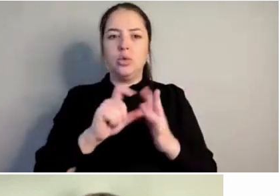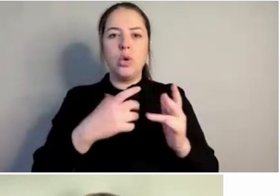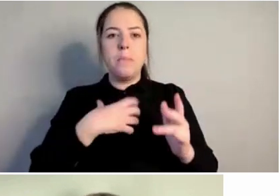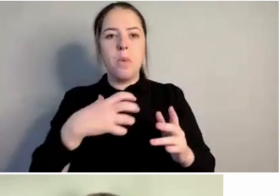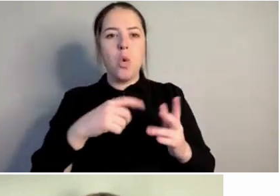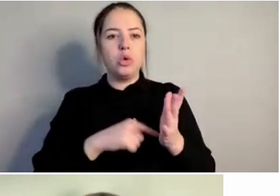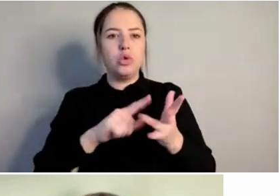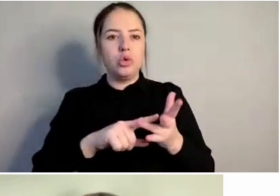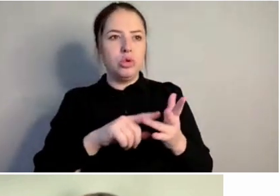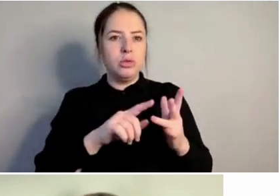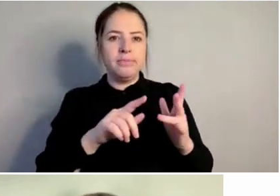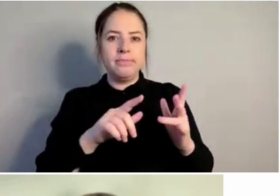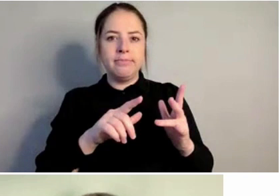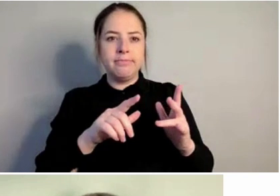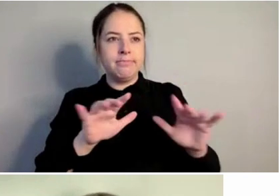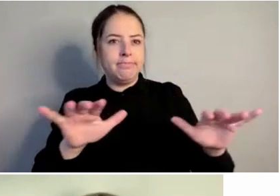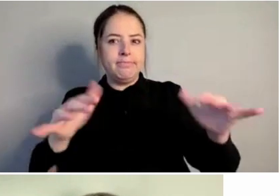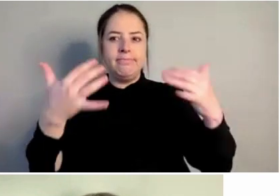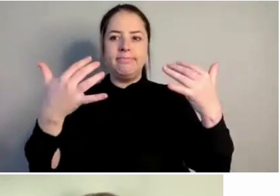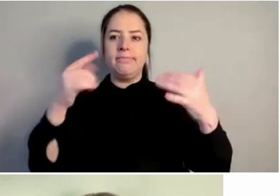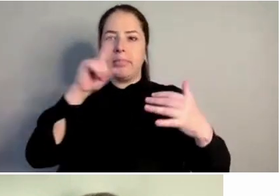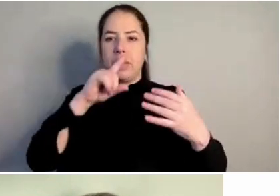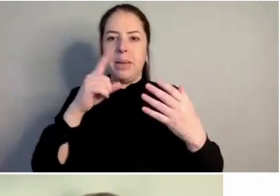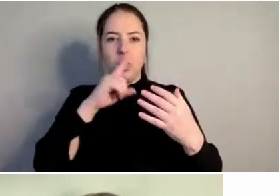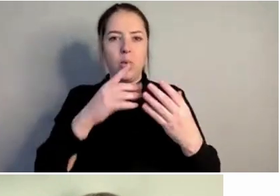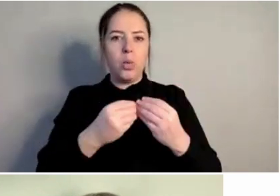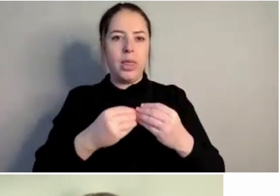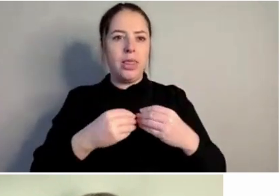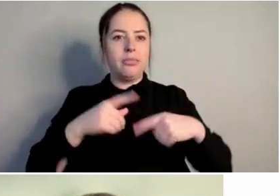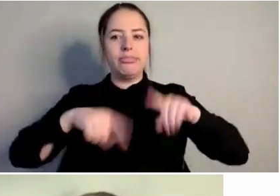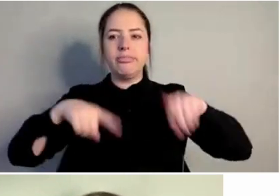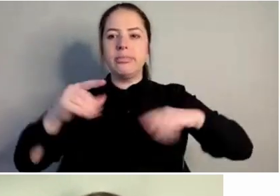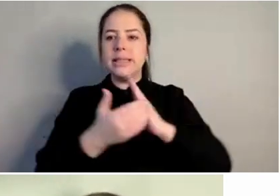a range of people with a range of skills and abilities to the opportunities that we've got.